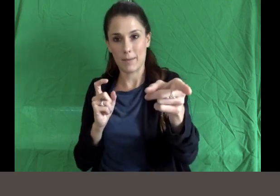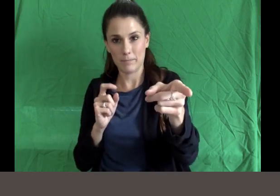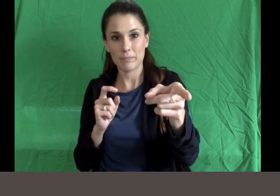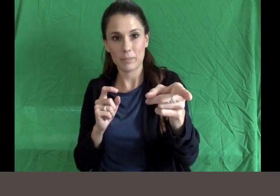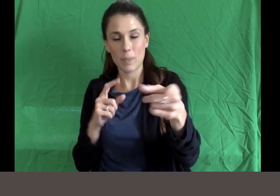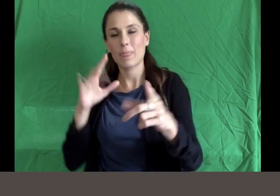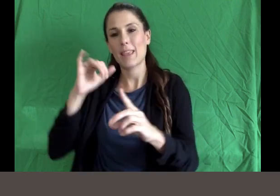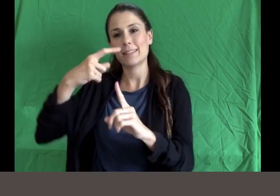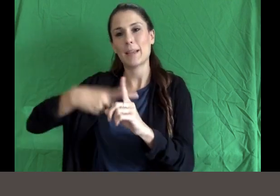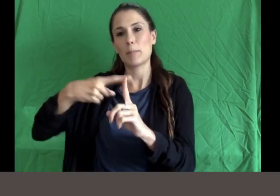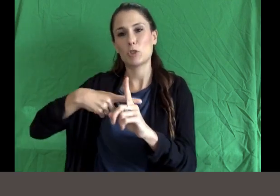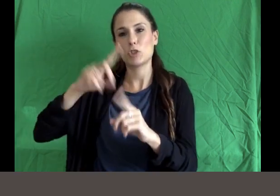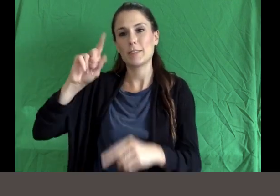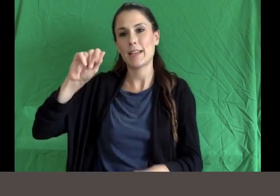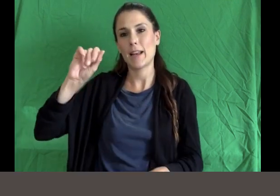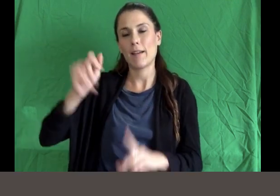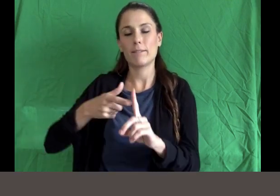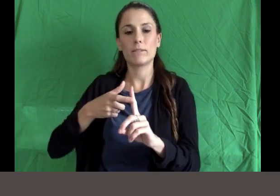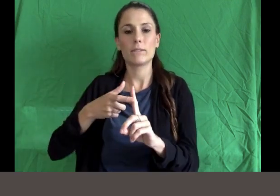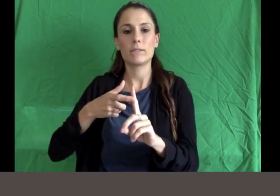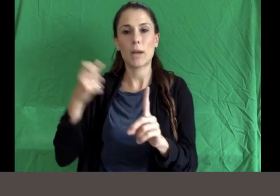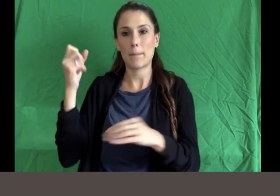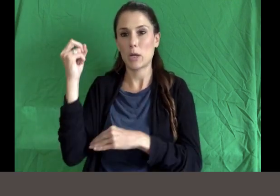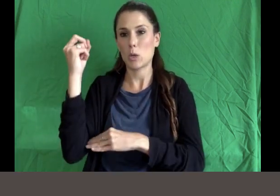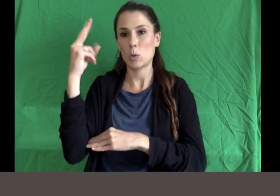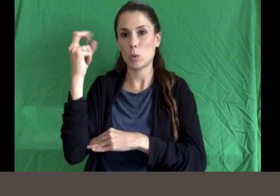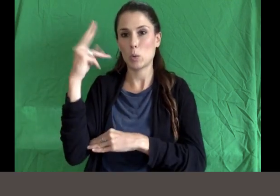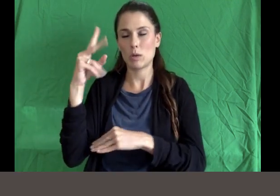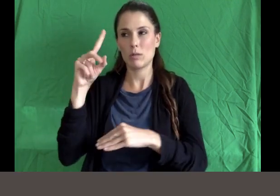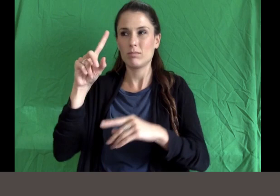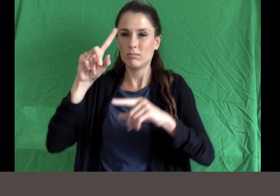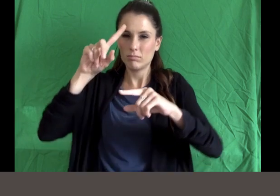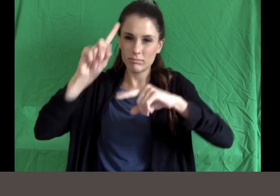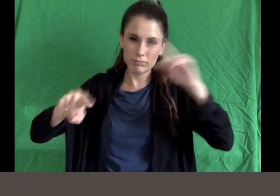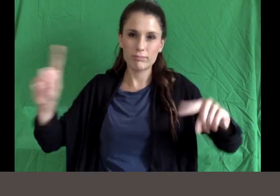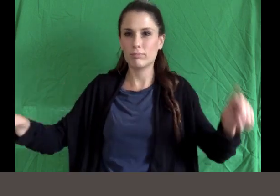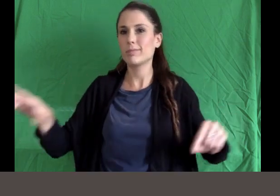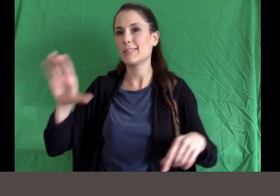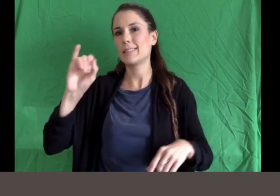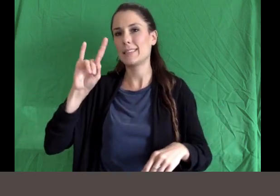but what you can see here is i need to do a lot of glancing in order to make sense of this i